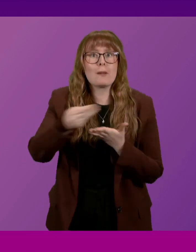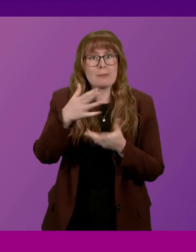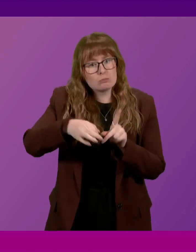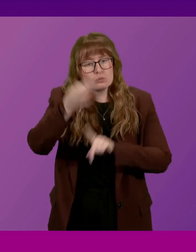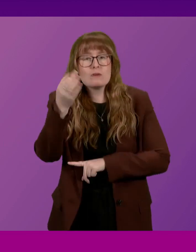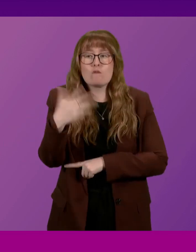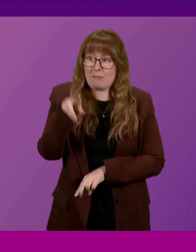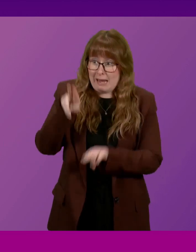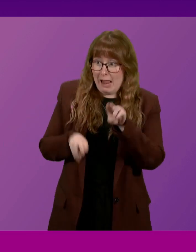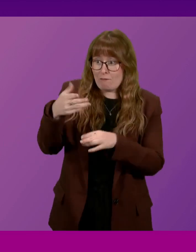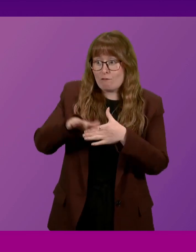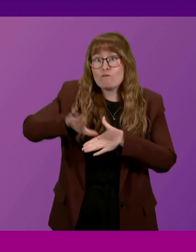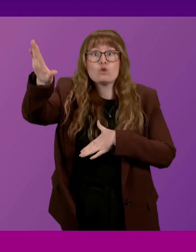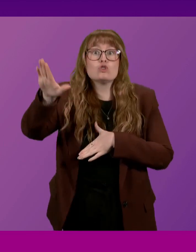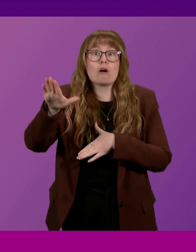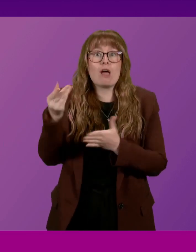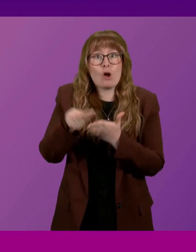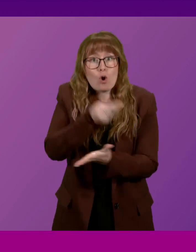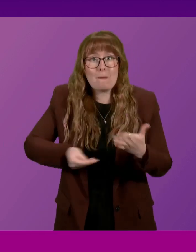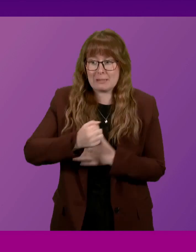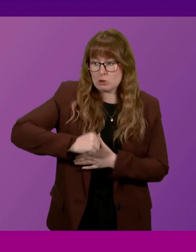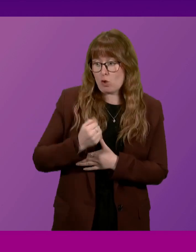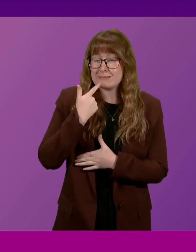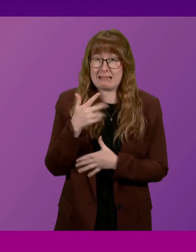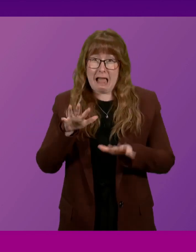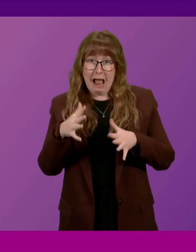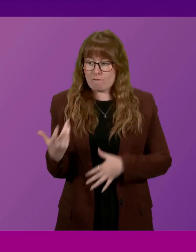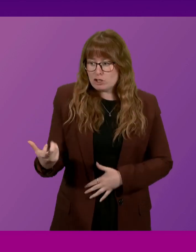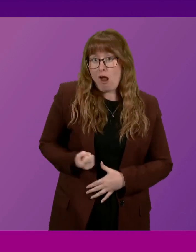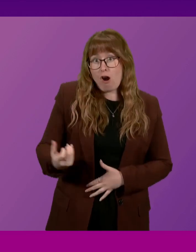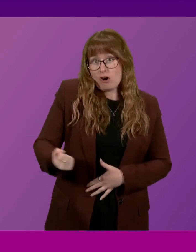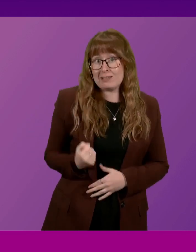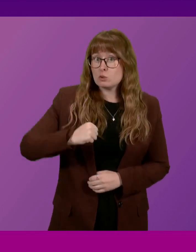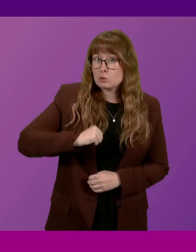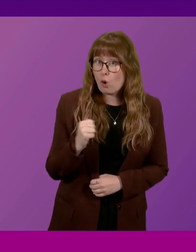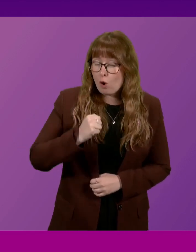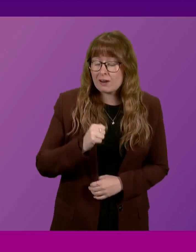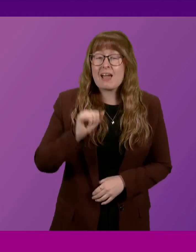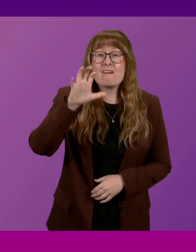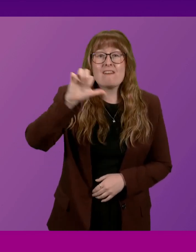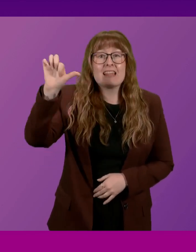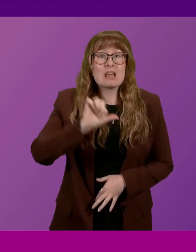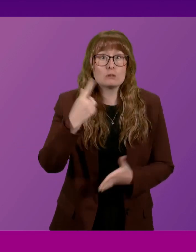from Future Economy Scotland indicating that average earnings in Scotland are £15,000 less